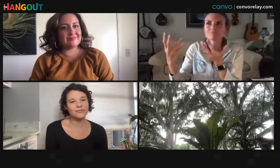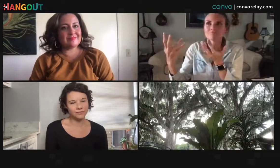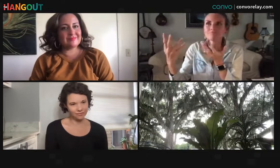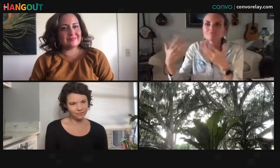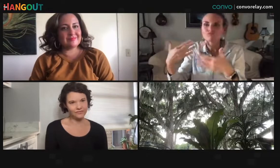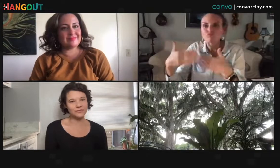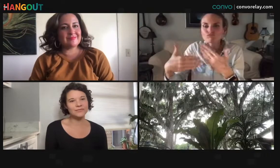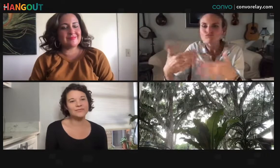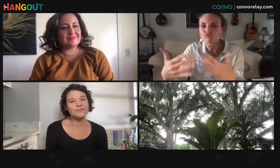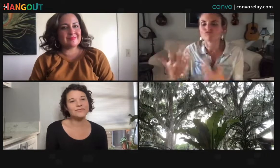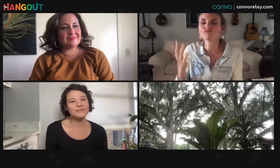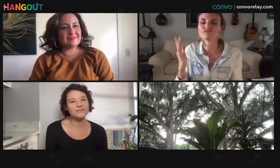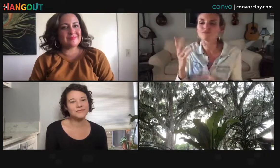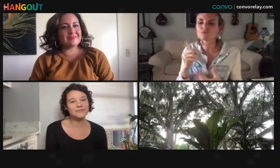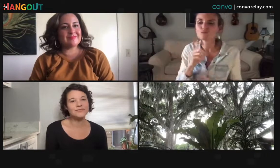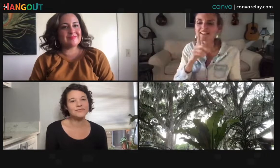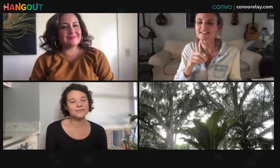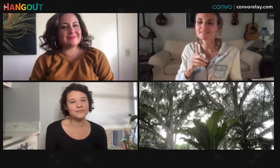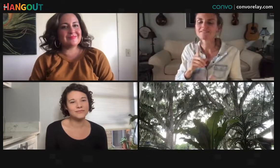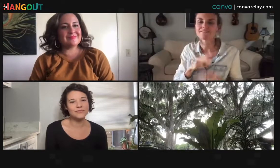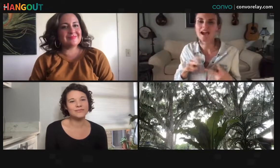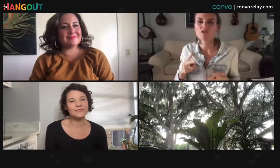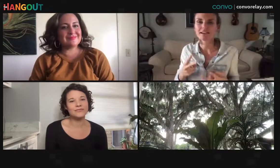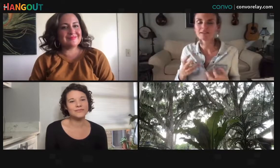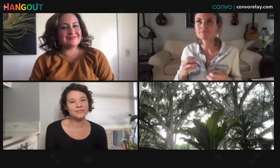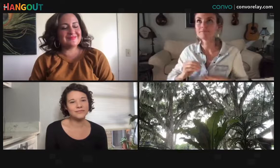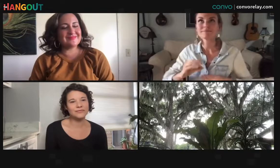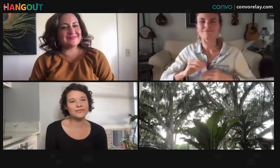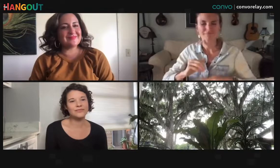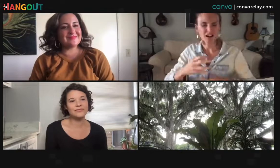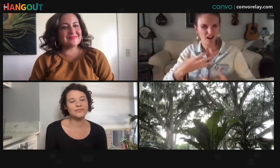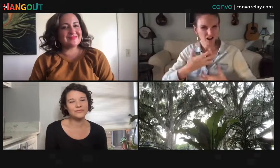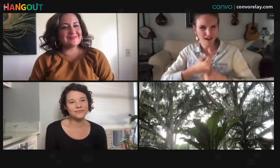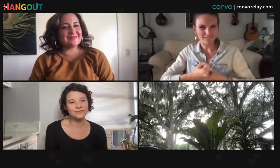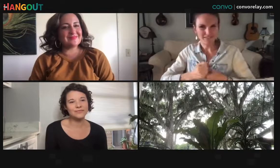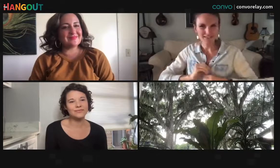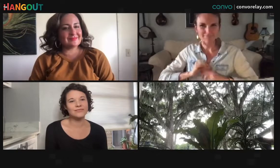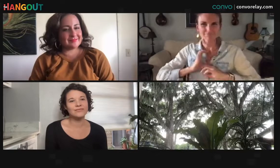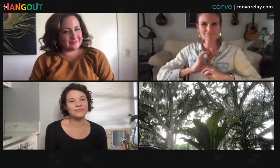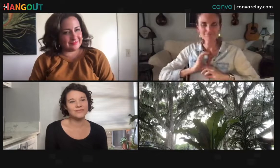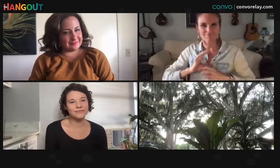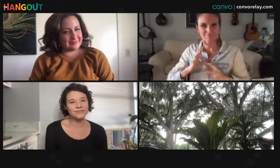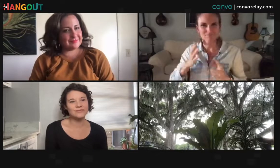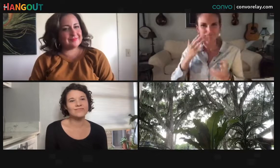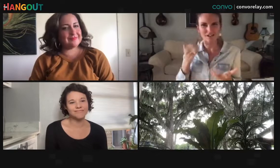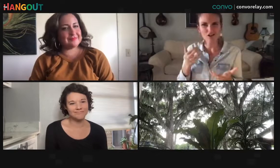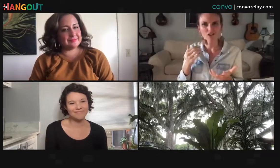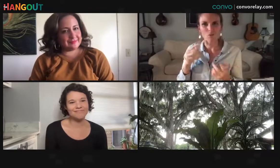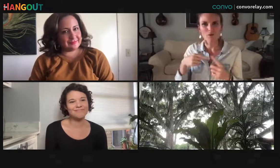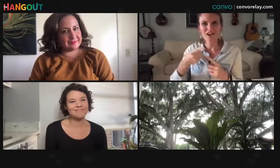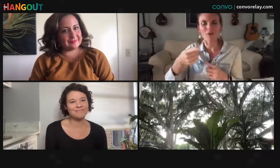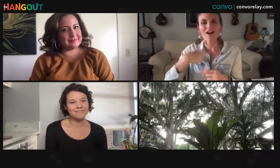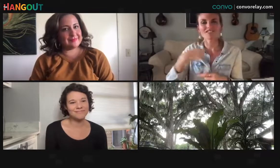i am there in nature just along the journey and it helps it feels very